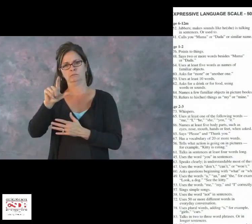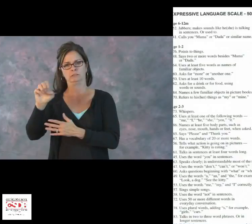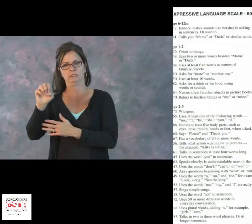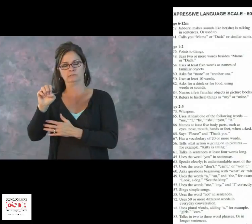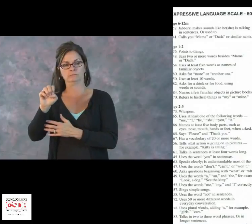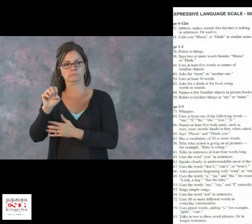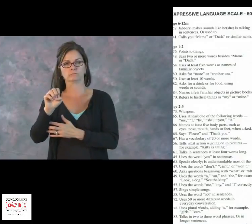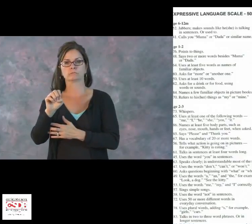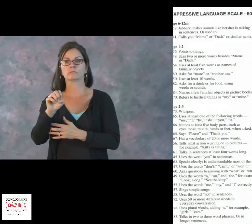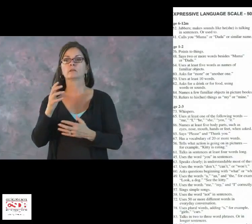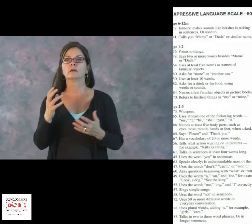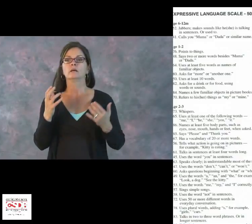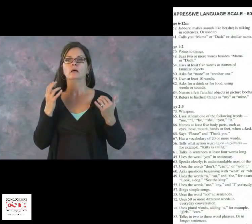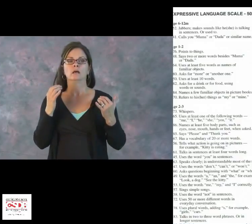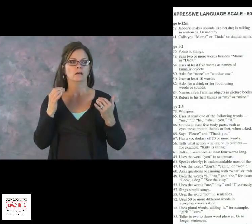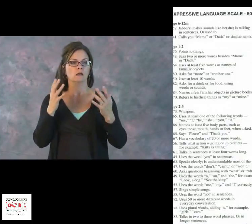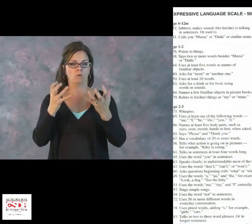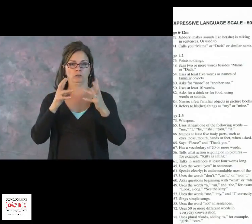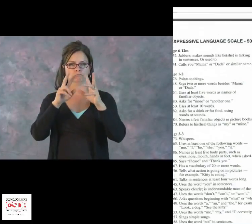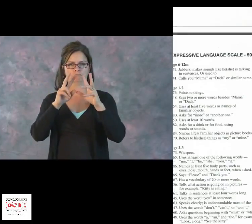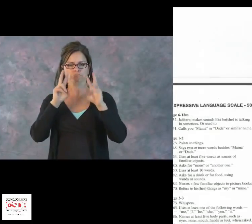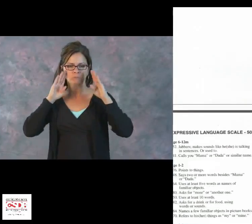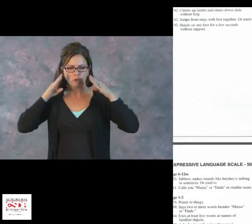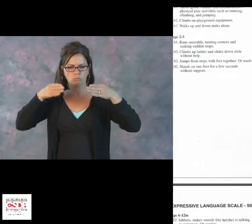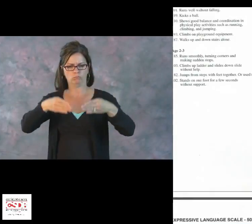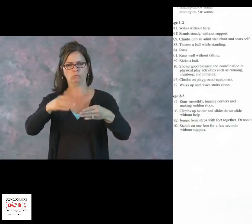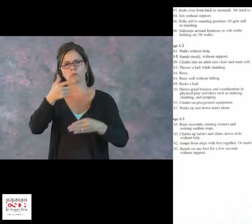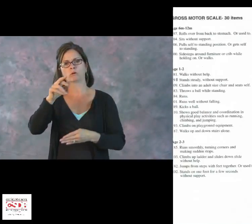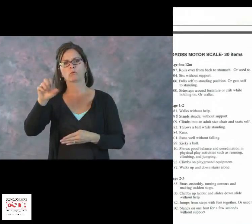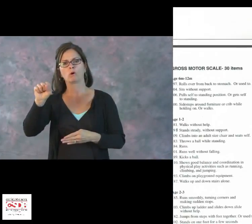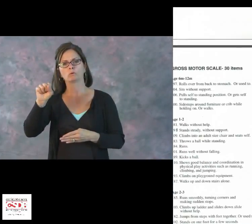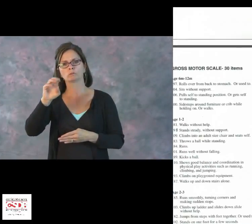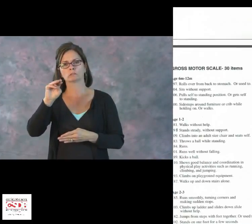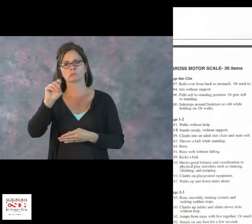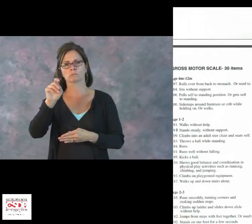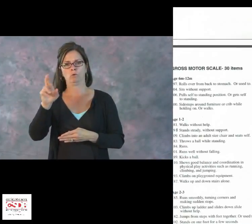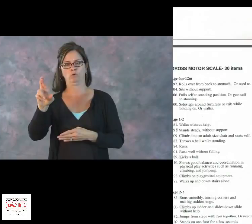Let's look at the gross motor.